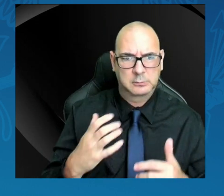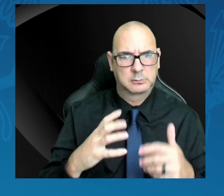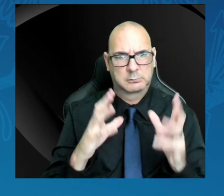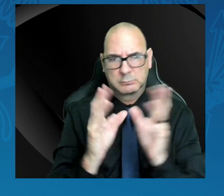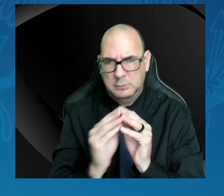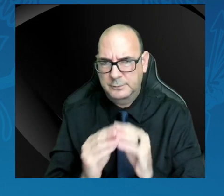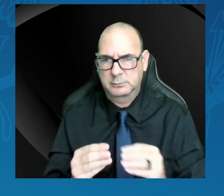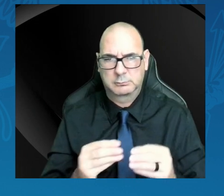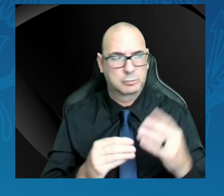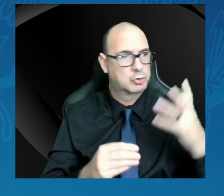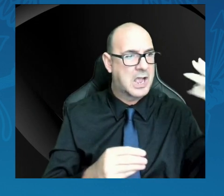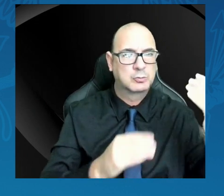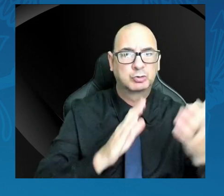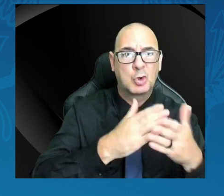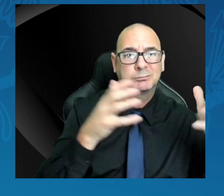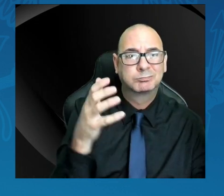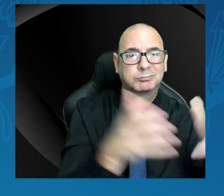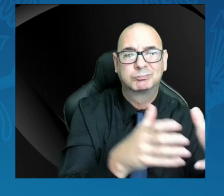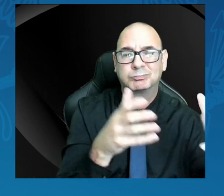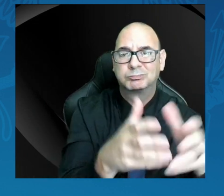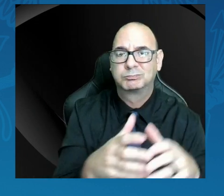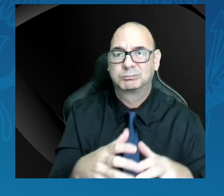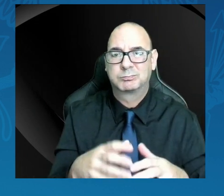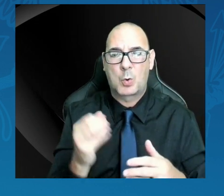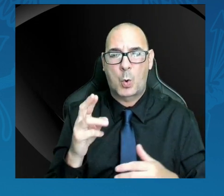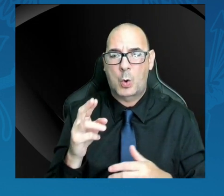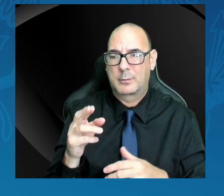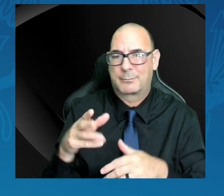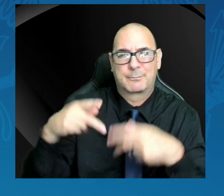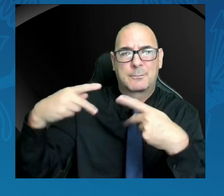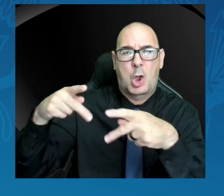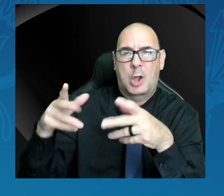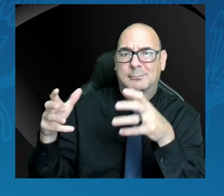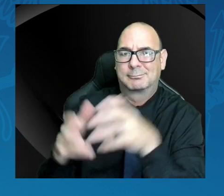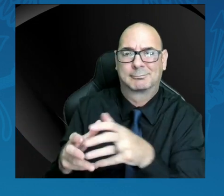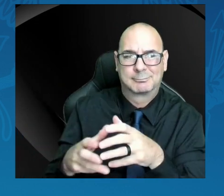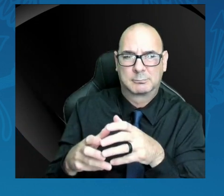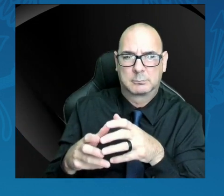And you have demanded action. You have demanded a solution.